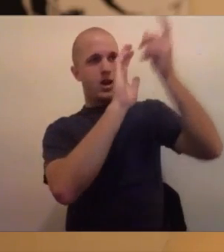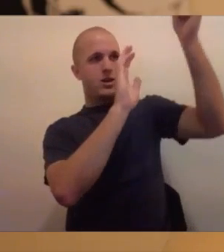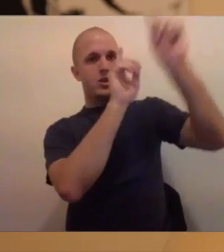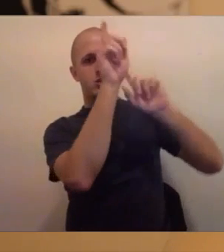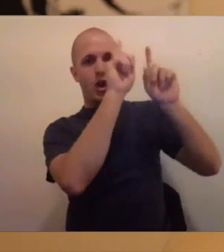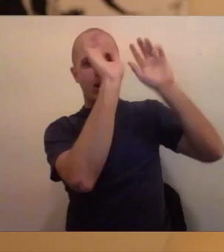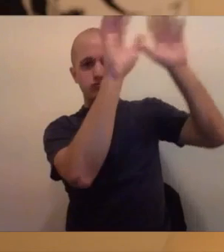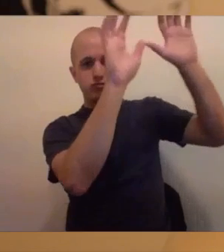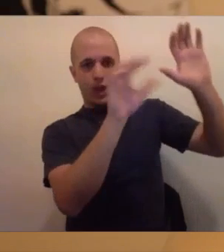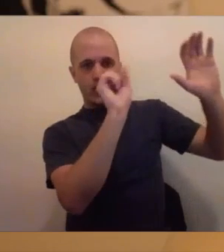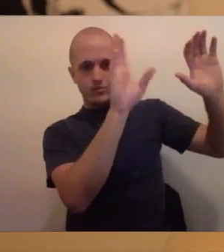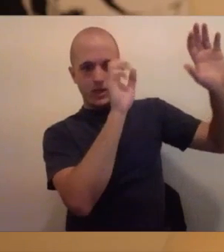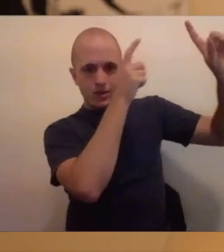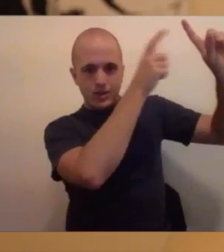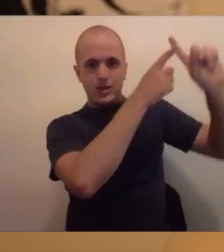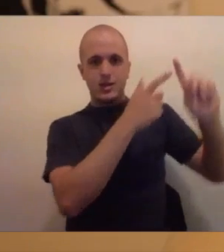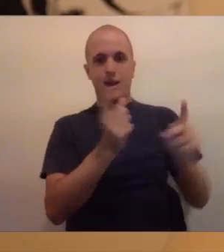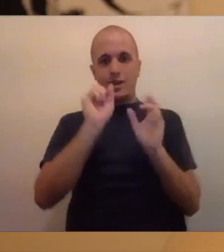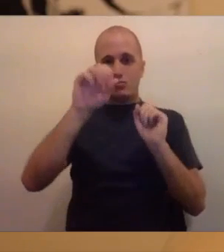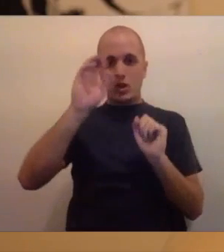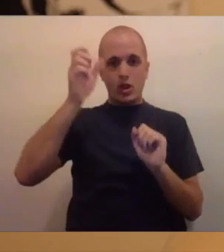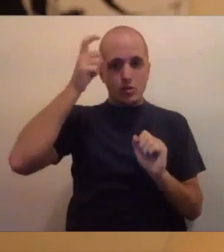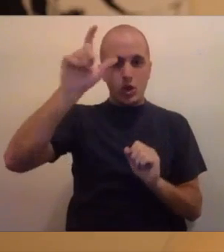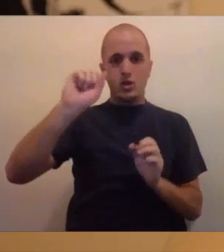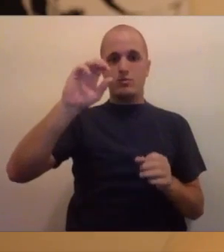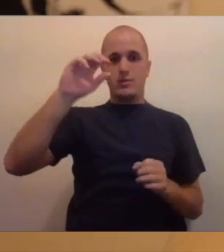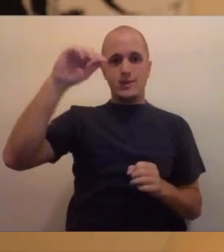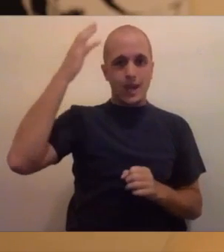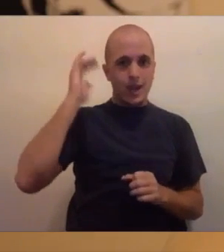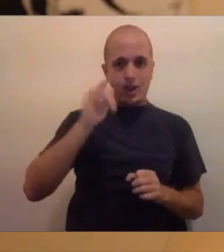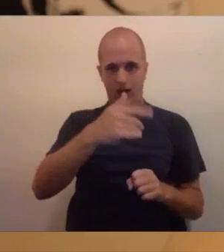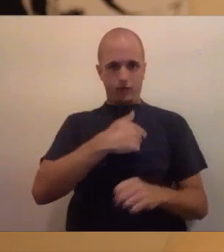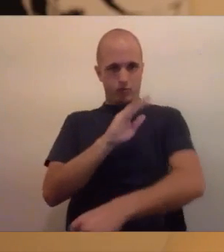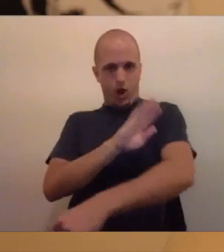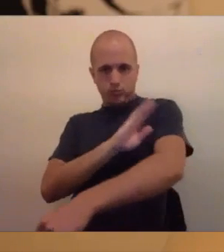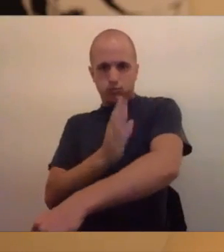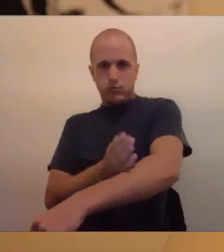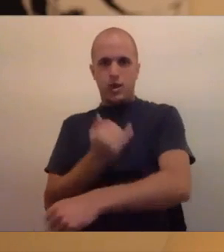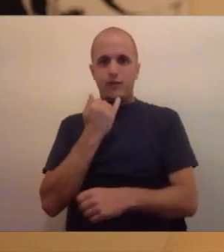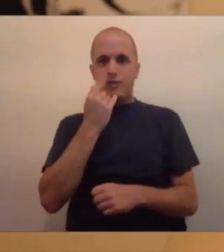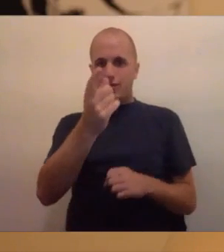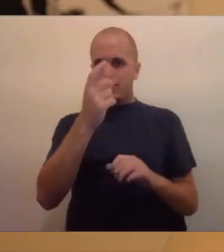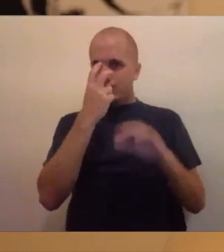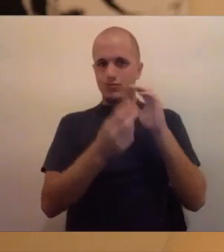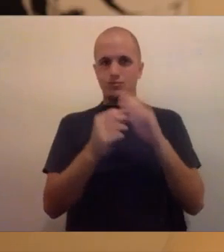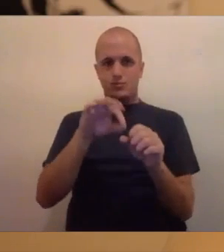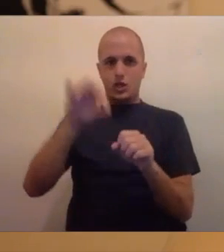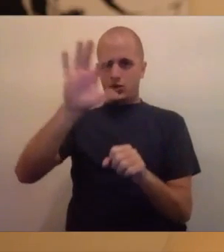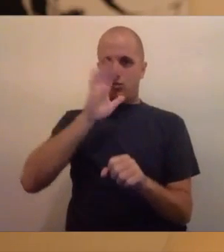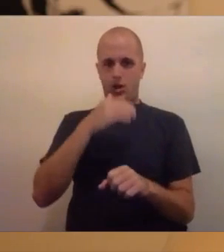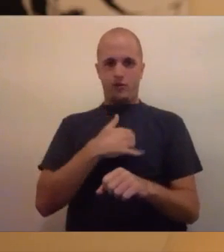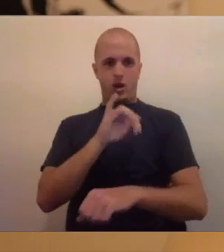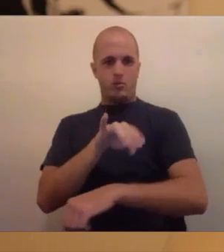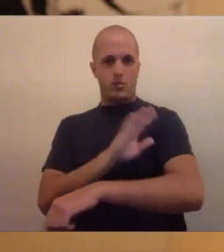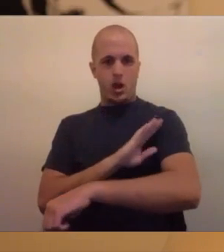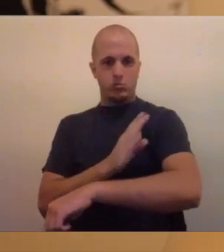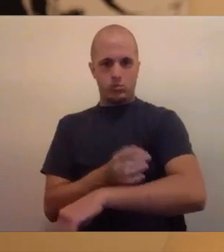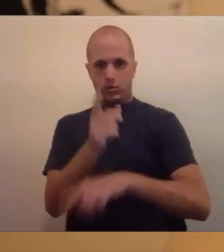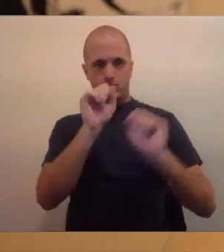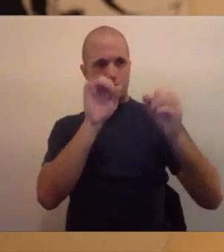You can twinkle, too, like a star. You can shine, too, like a moon and sun. You have that power.